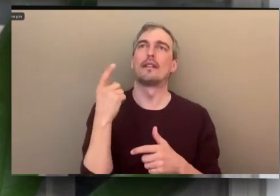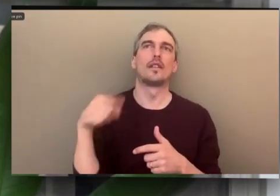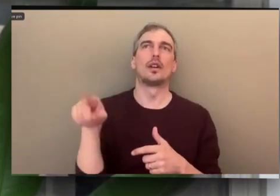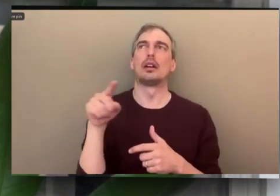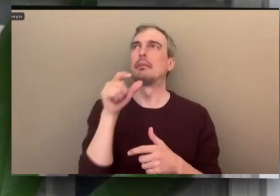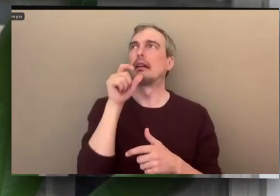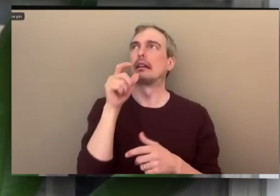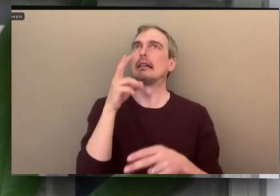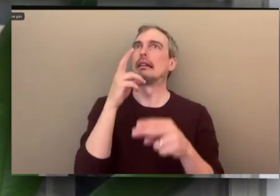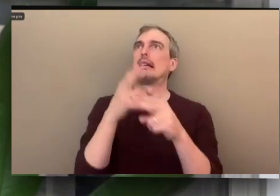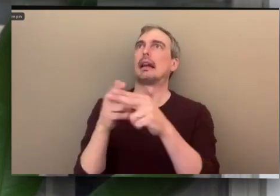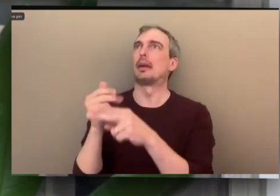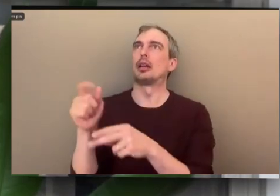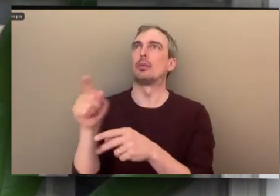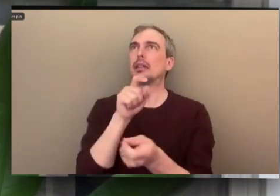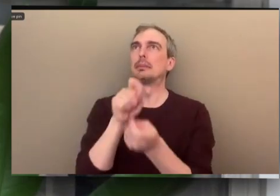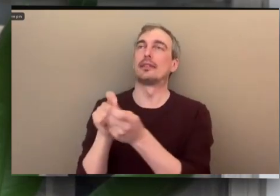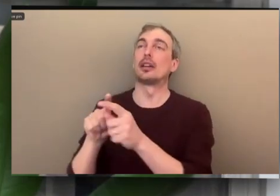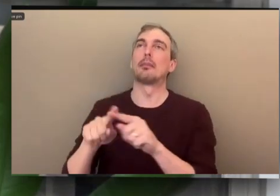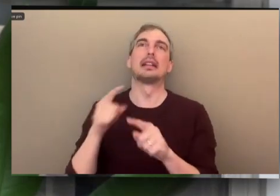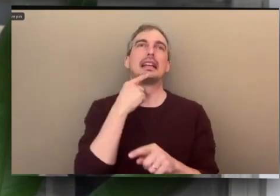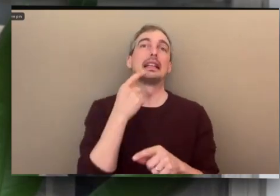And they have a TV show with closed captioning.